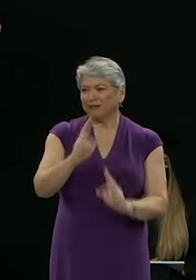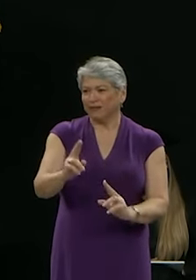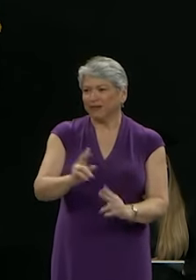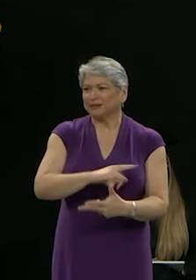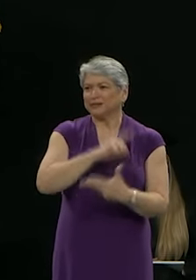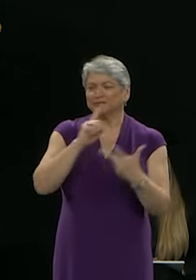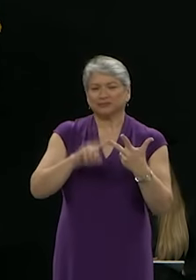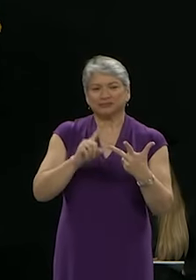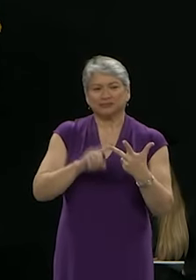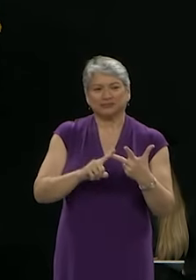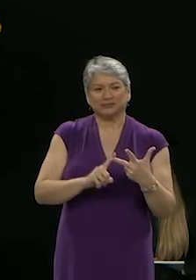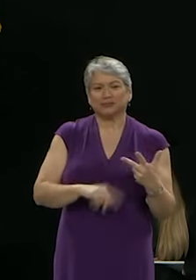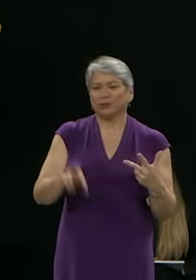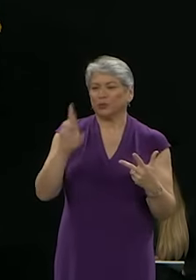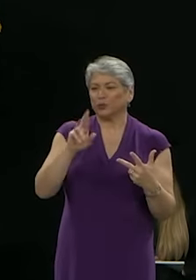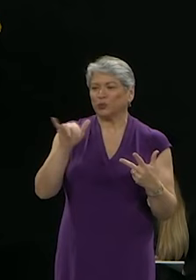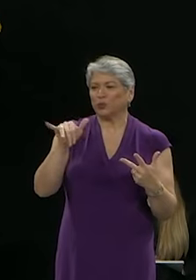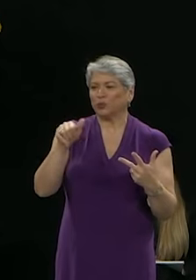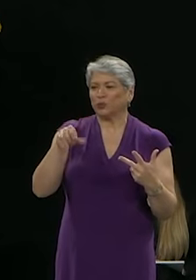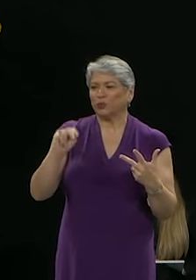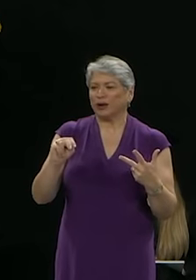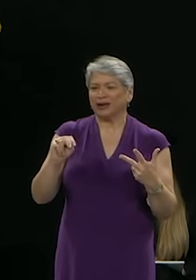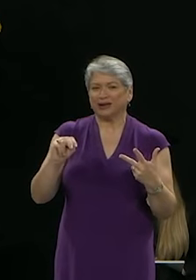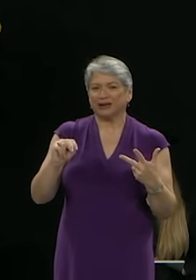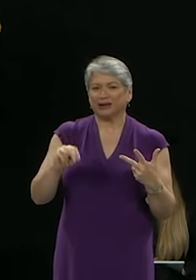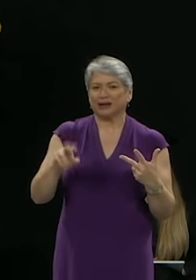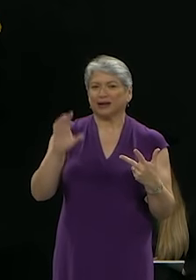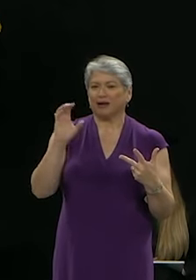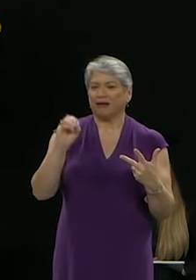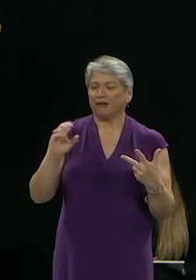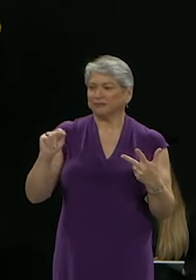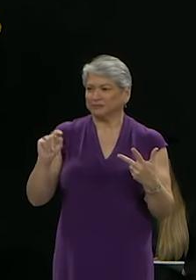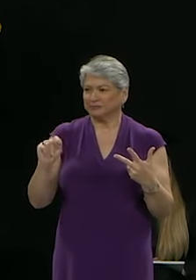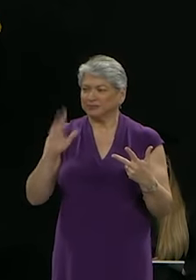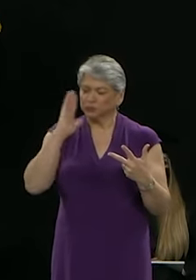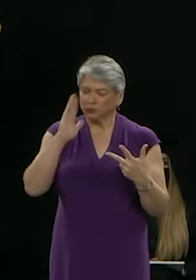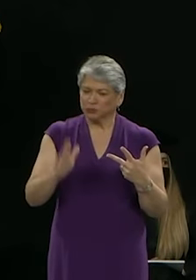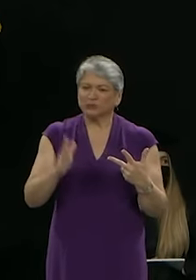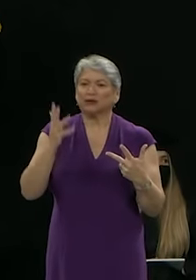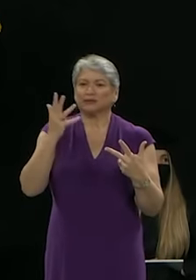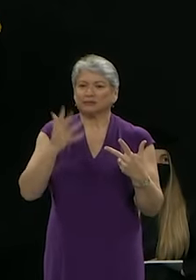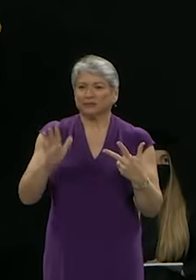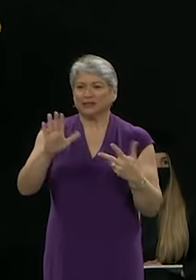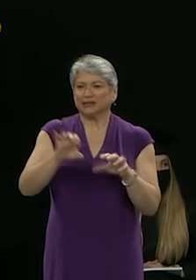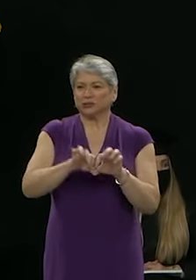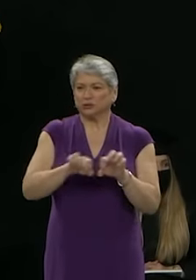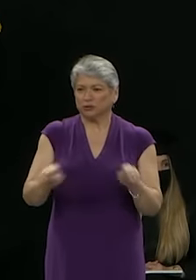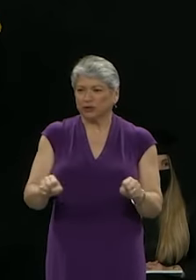Mr. Ryan Patrick Och will complete his degree with Honors.